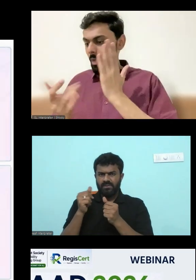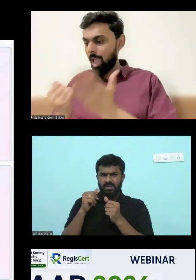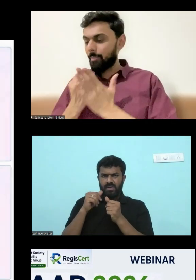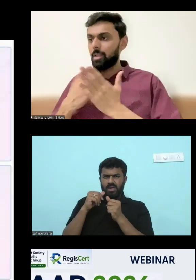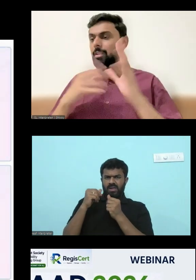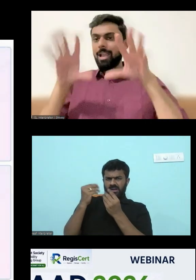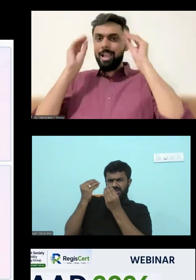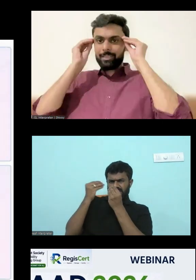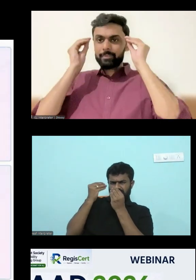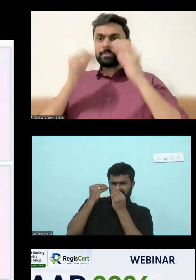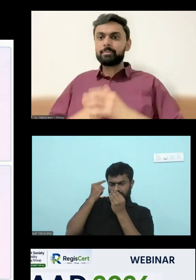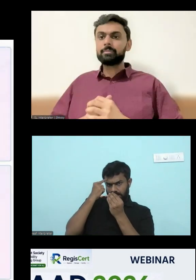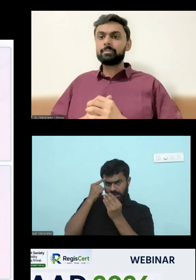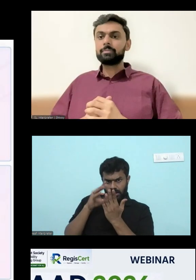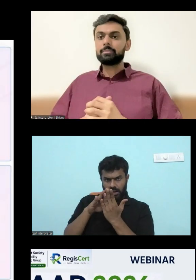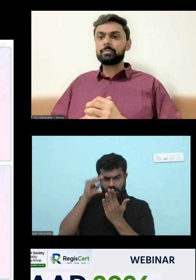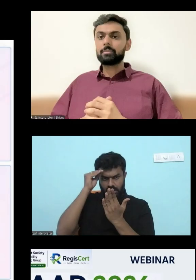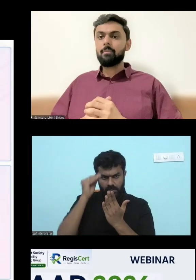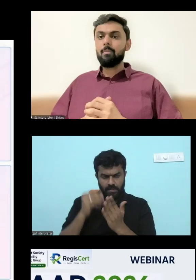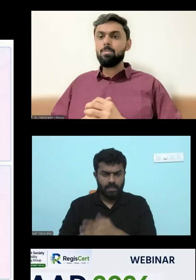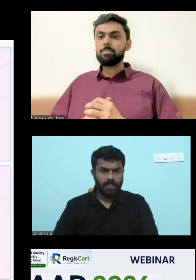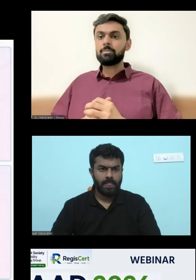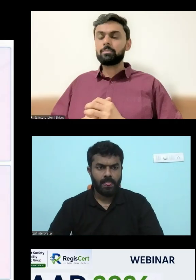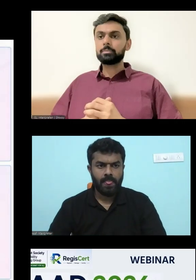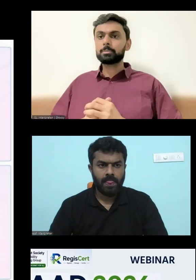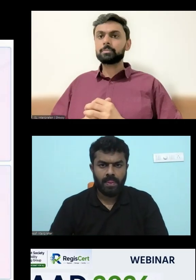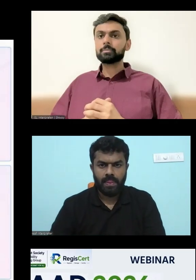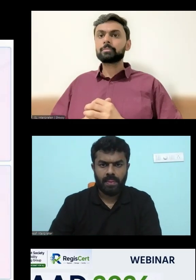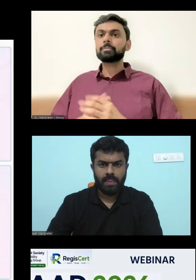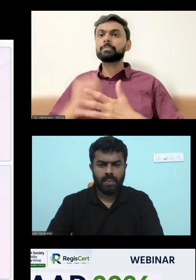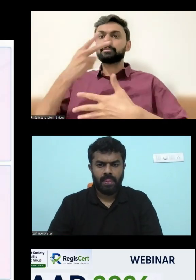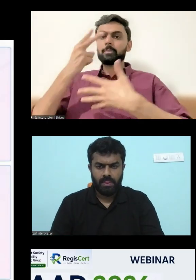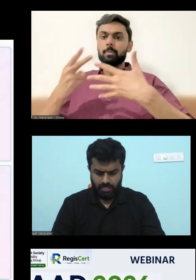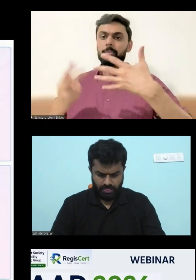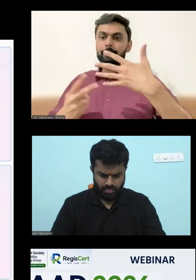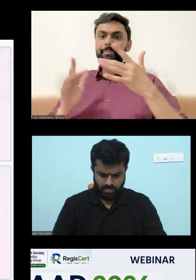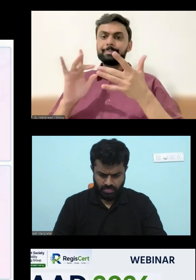There are multiple digital devices that are used for the use of the digital tools that have already been discussed in this forum.